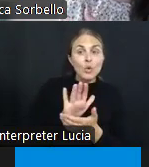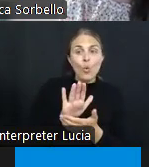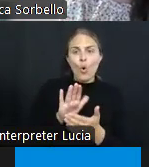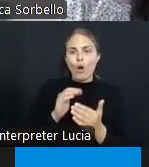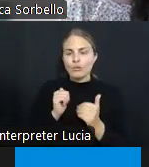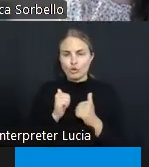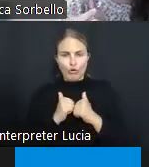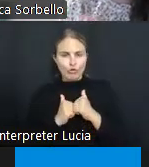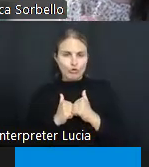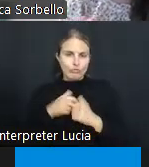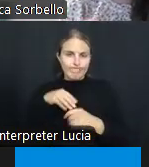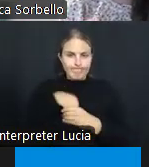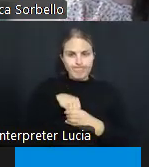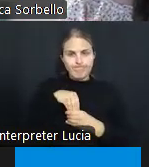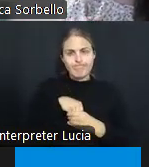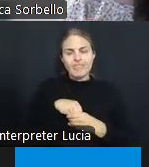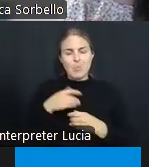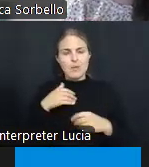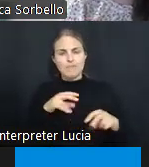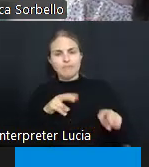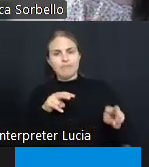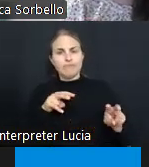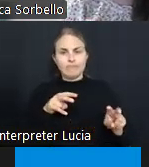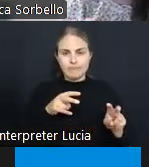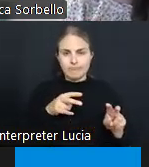discrimination against people with mental health diagnosis